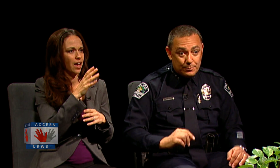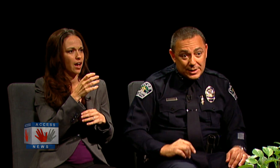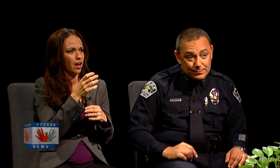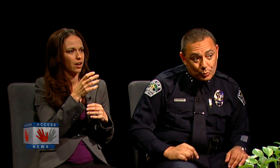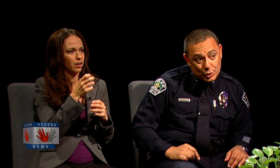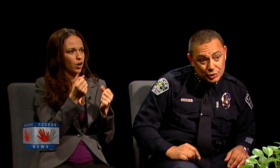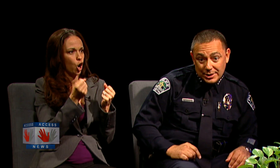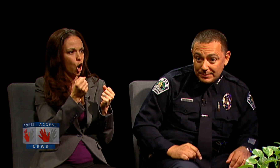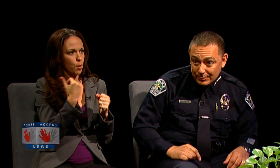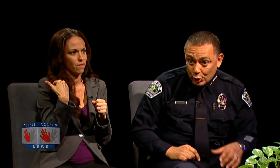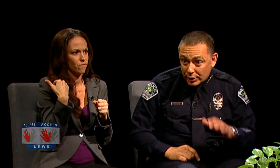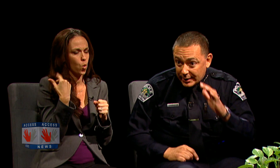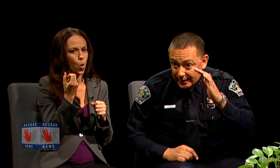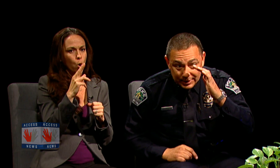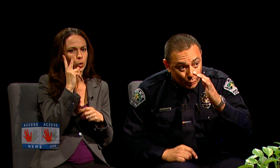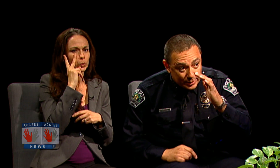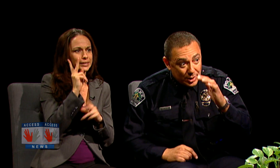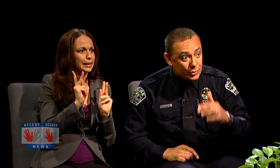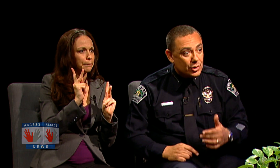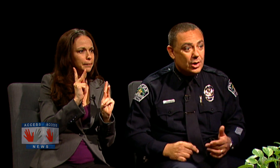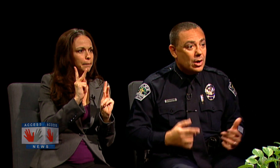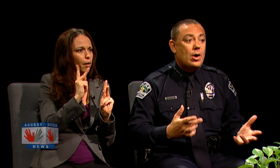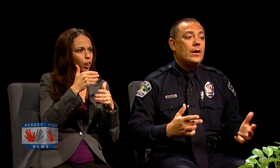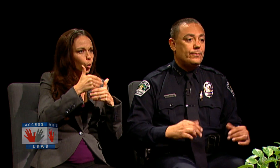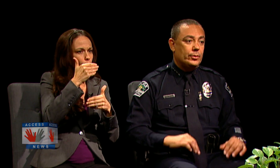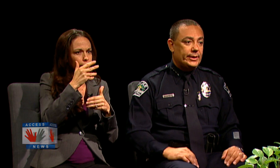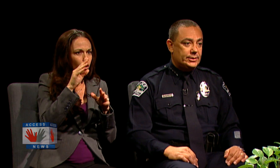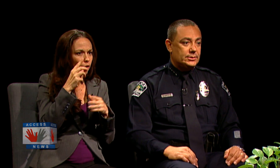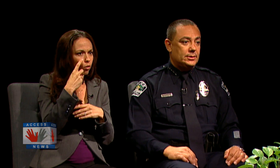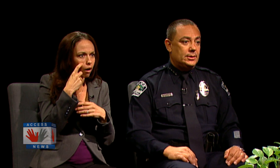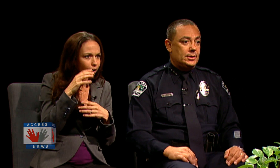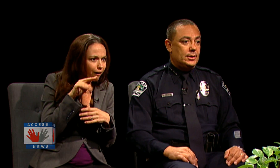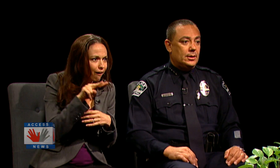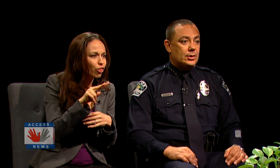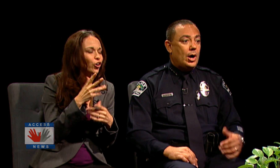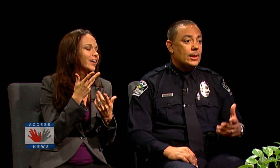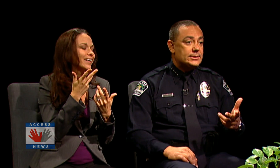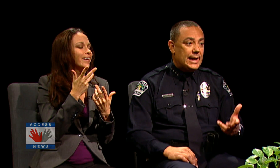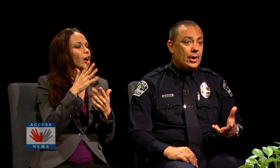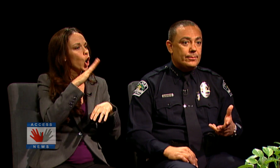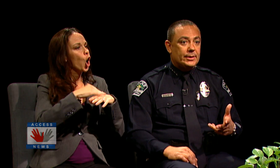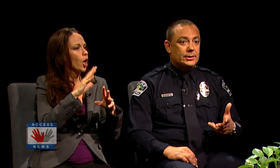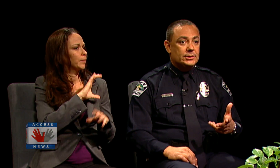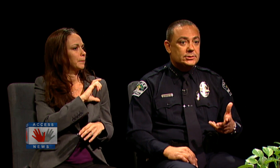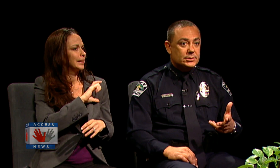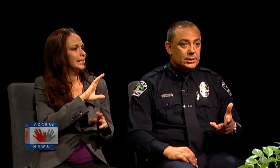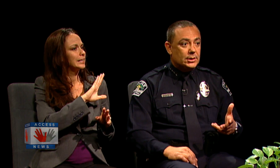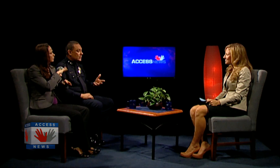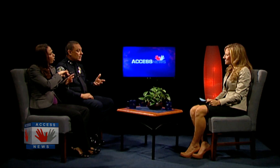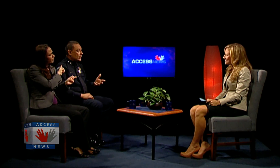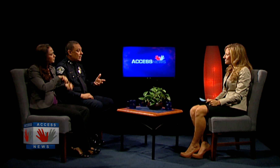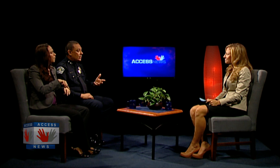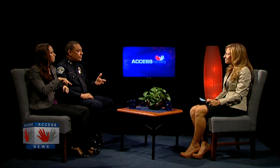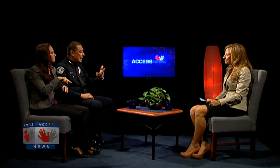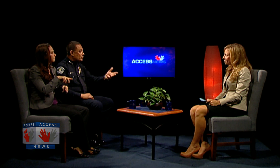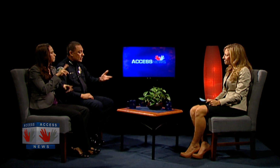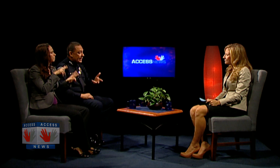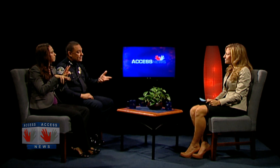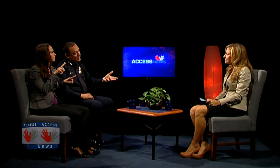AND YOU SEE PEOPLE LOOKING IN THEIR WINDOWS, CALL THE POLICE. CALL US OUT BECAUSE THAT'S WHAT'S LIFE'S ABOUT,